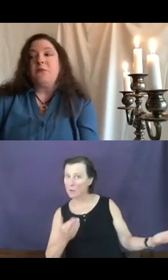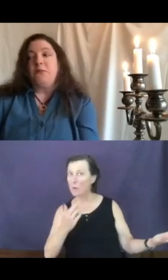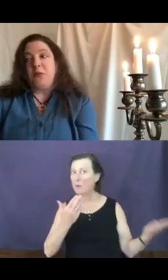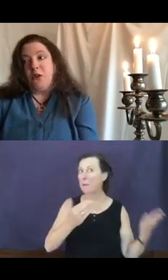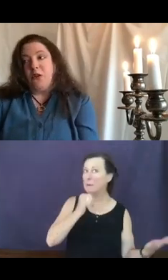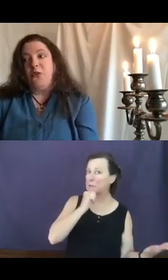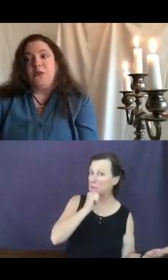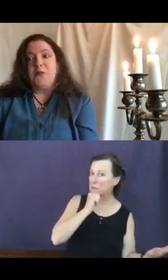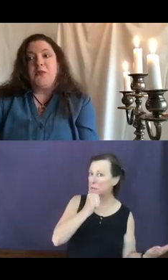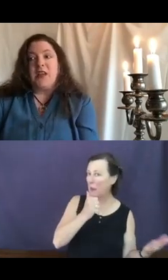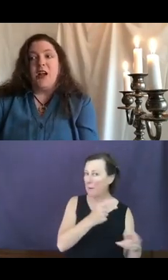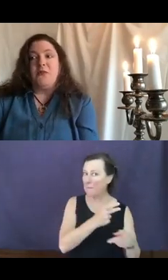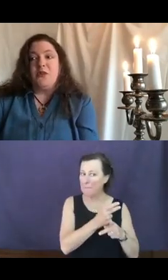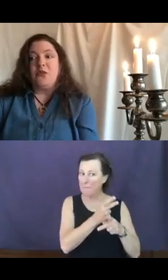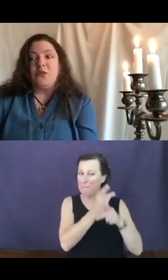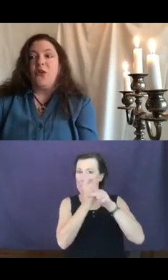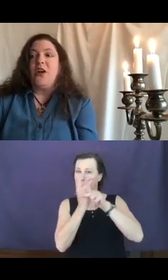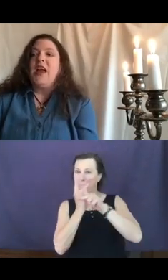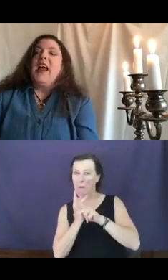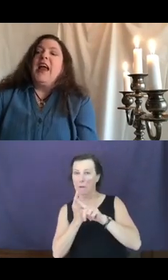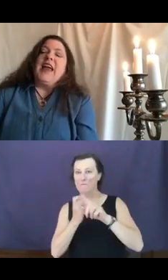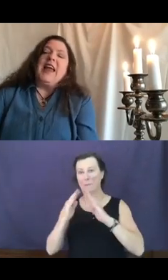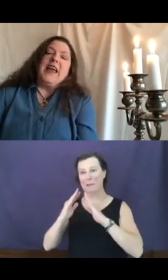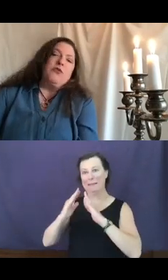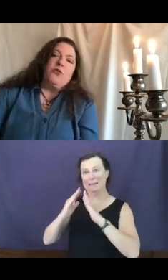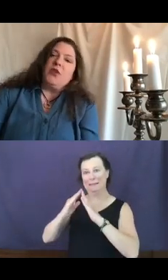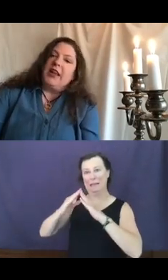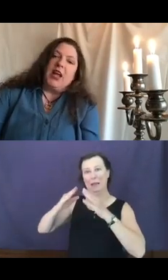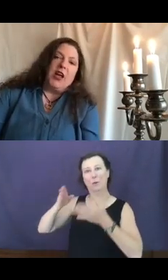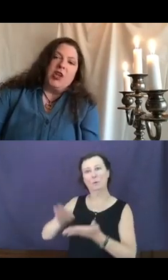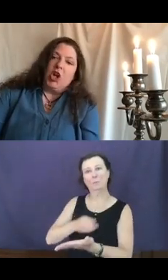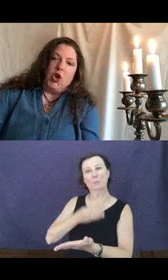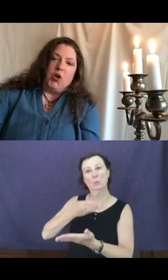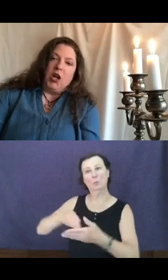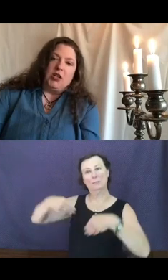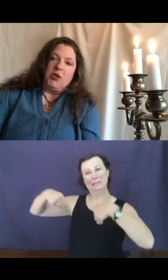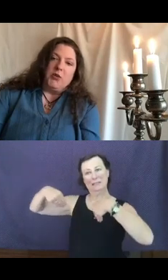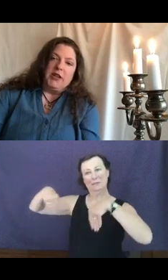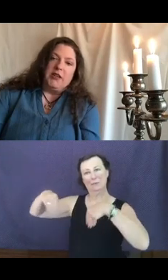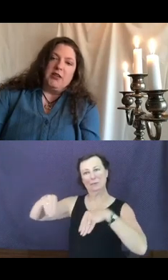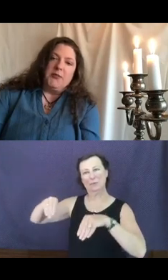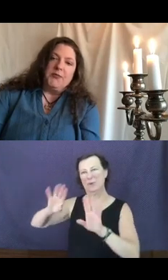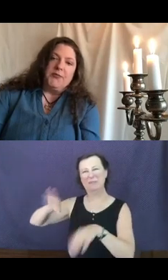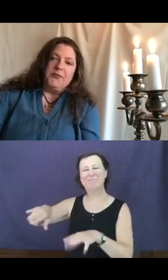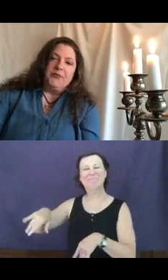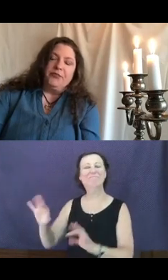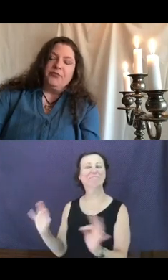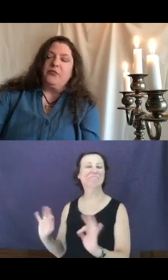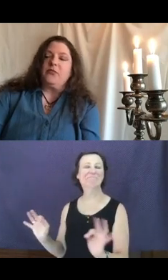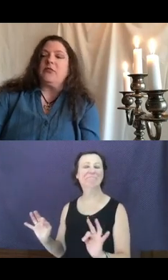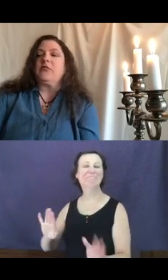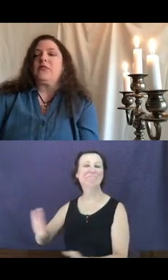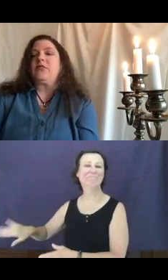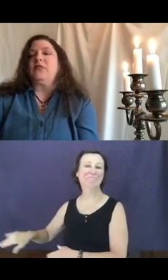borrowed from the town music store, is really of no consequence.